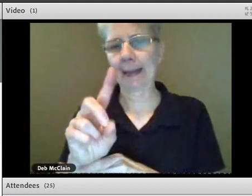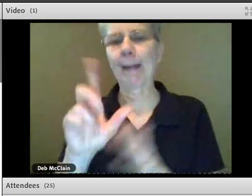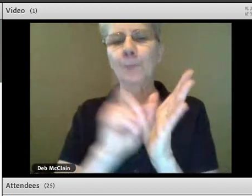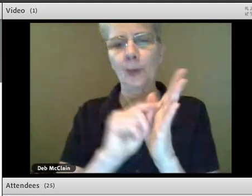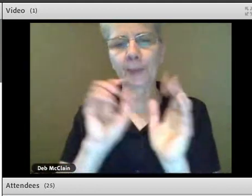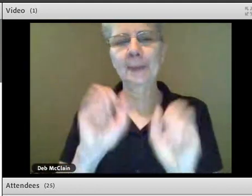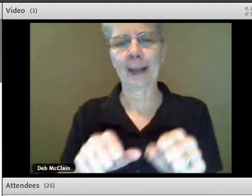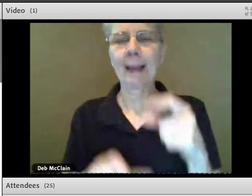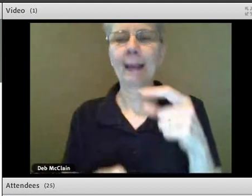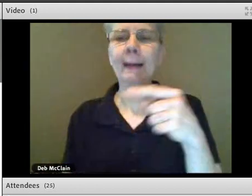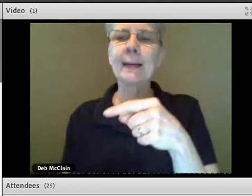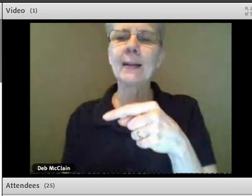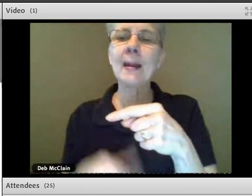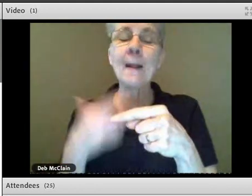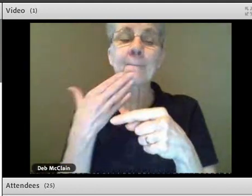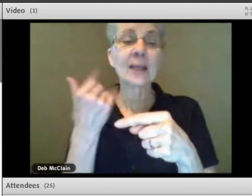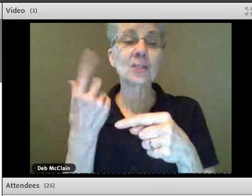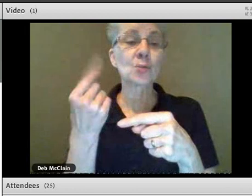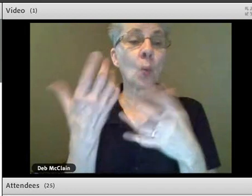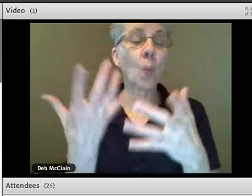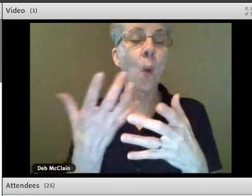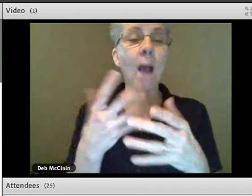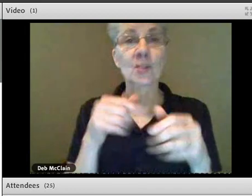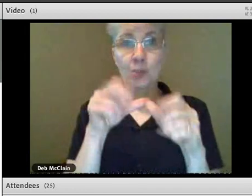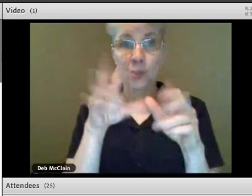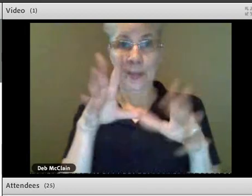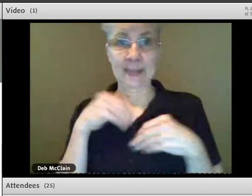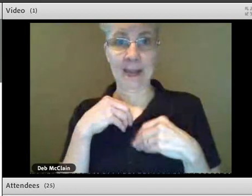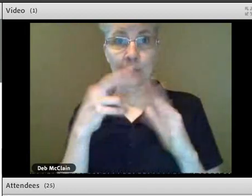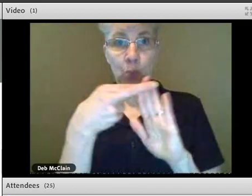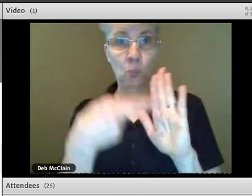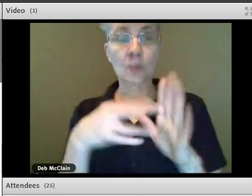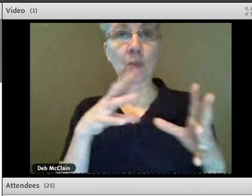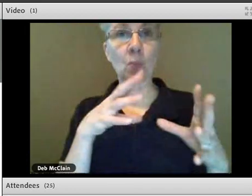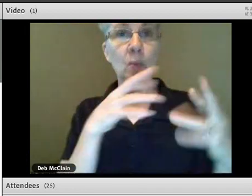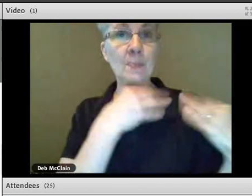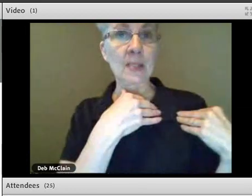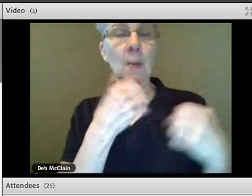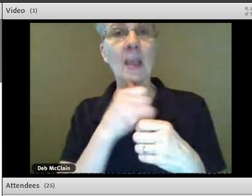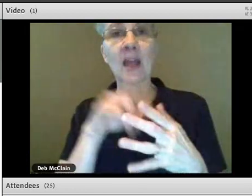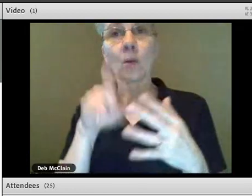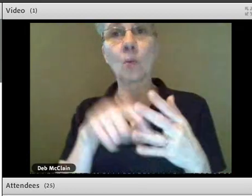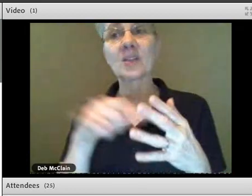and then best thing to do is, "Do you accept these rules and responsibilities?" Make that a question and have it a yes or no.